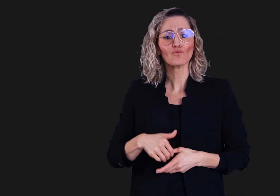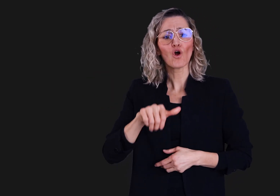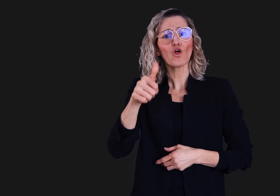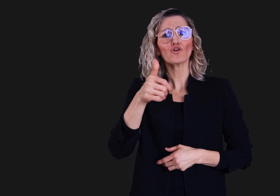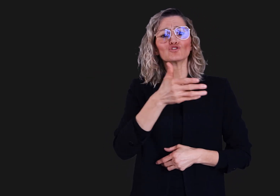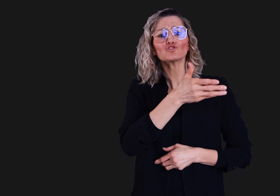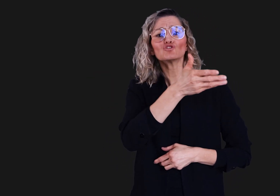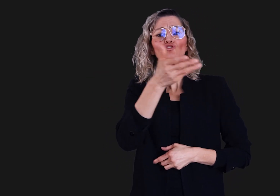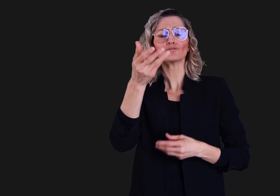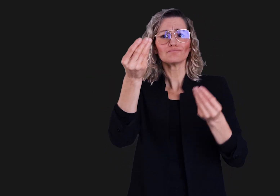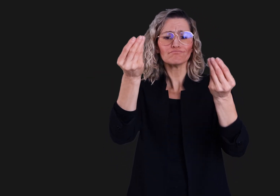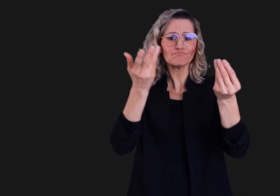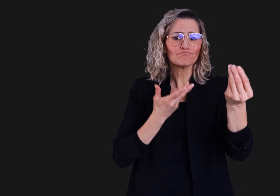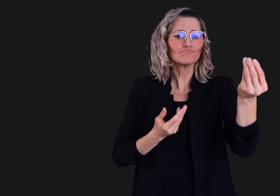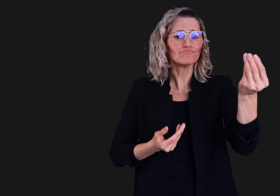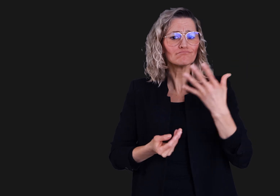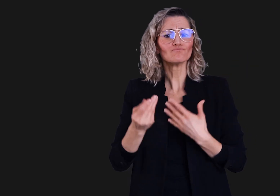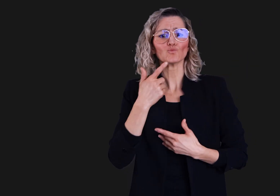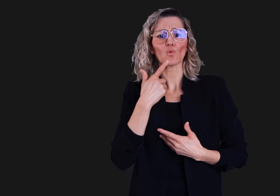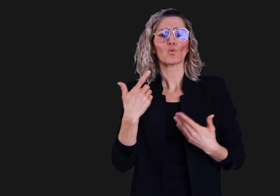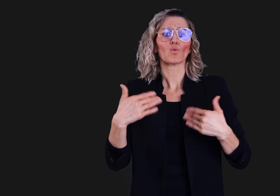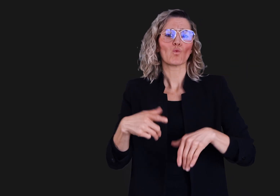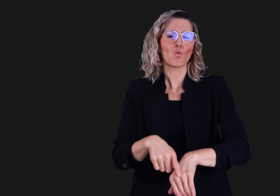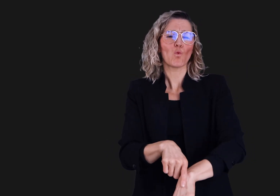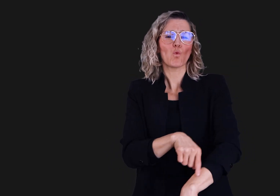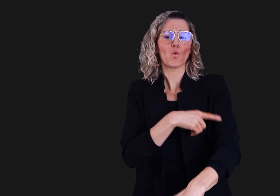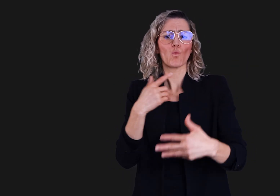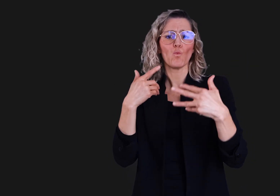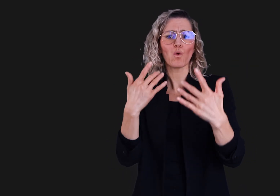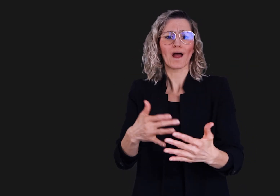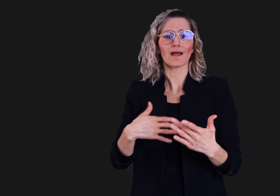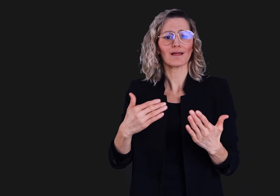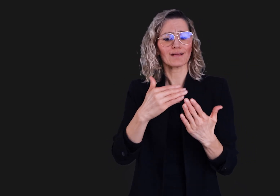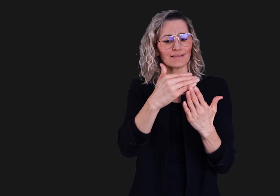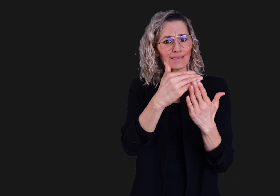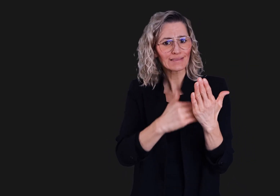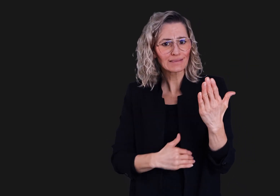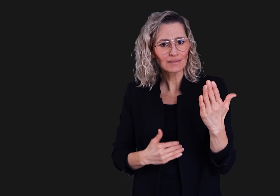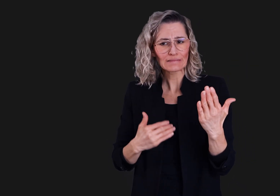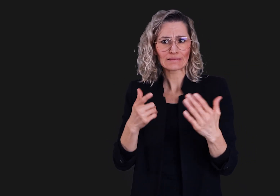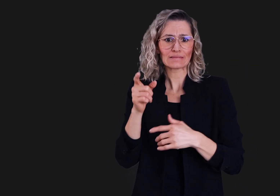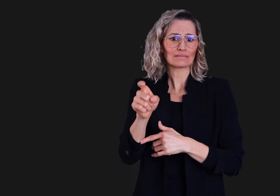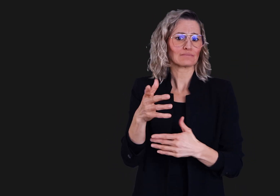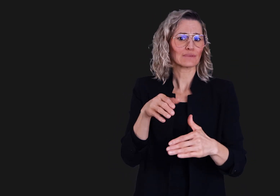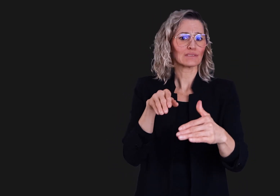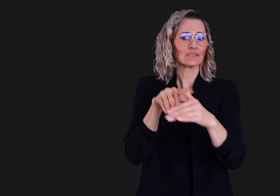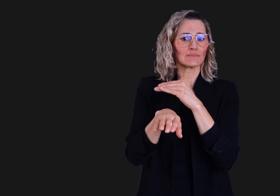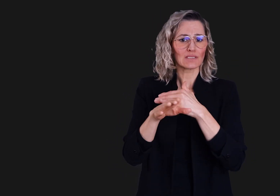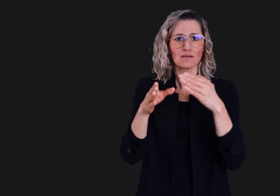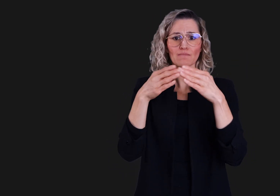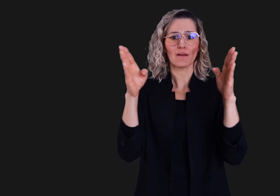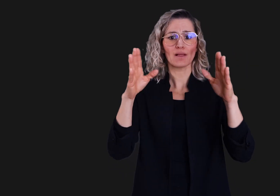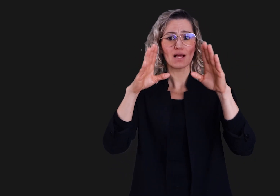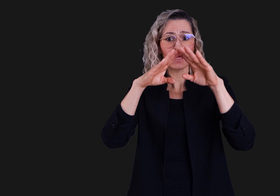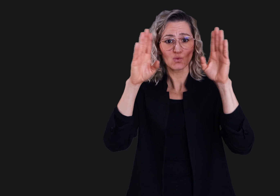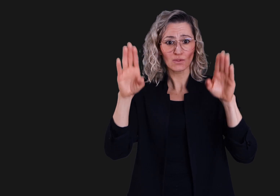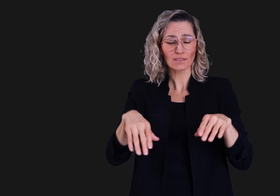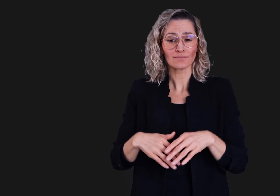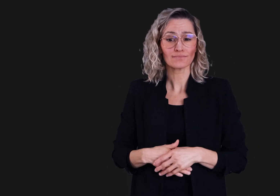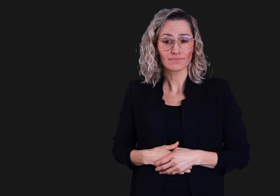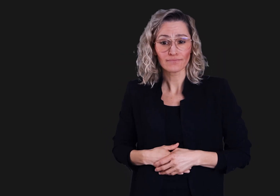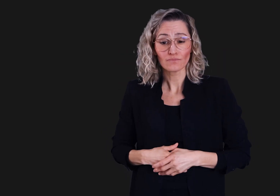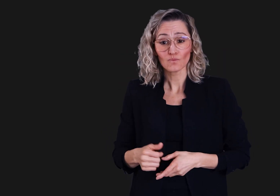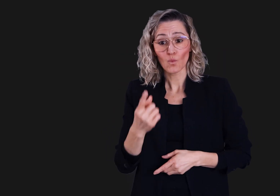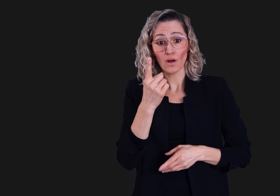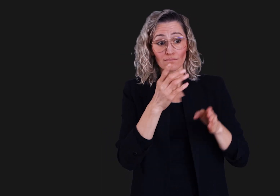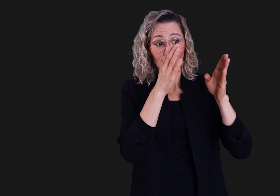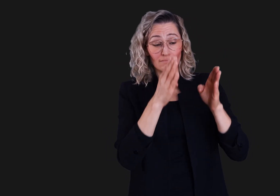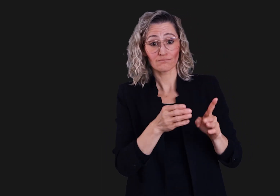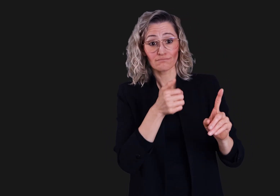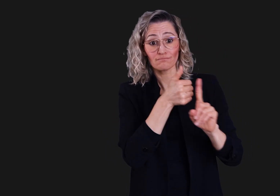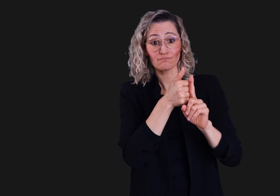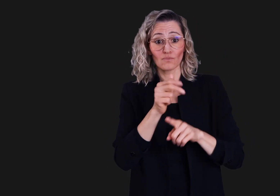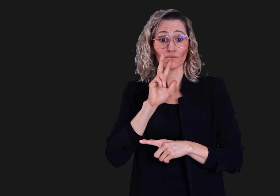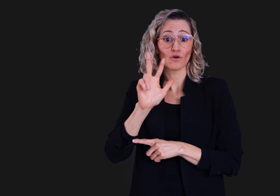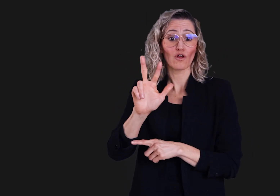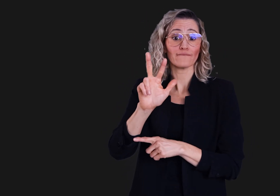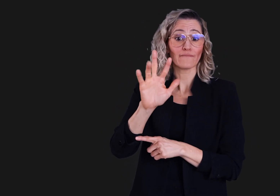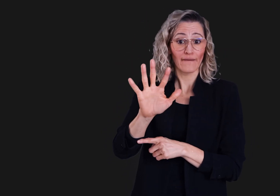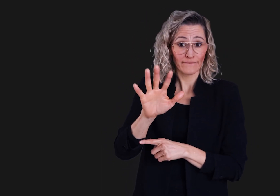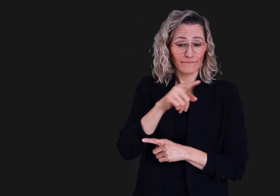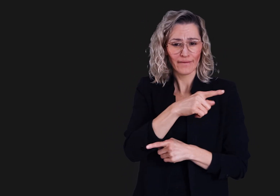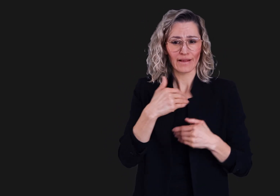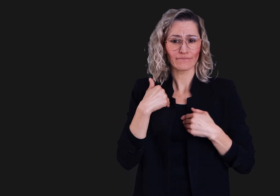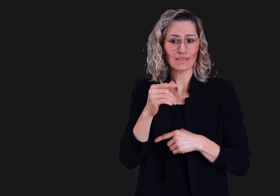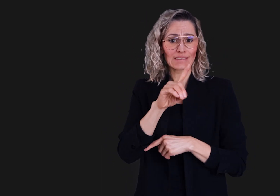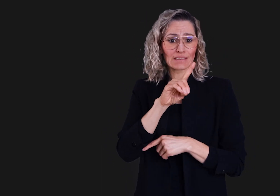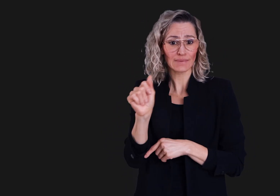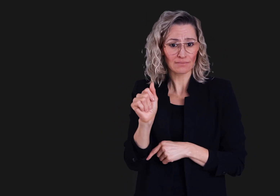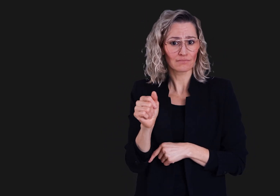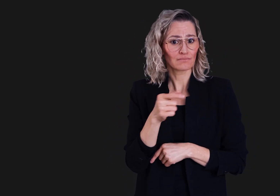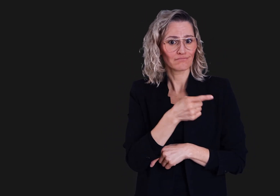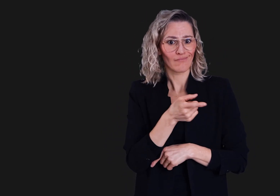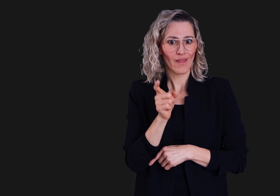Others told us about long waiting lists for accessible public housing. One was a 35 year old person with a disability.